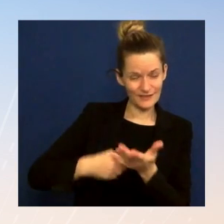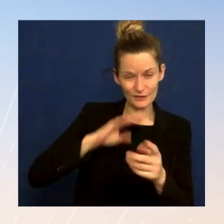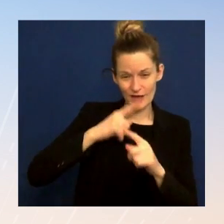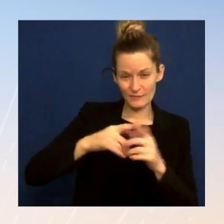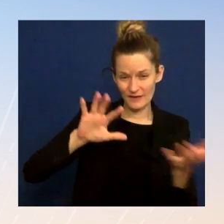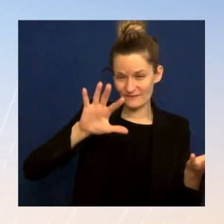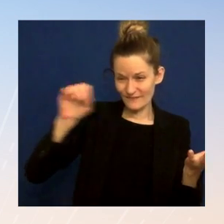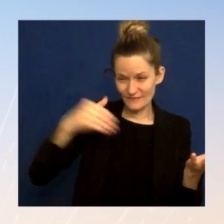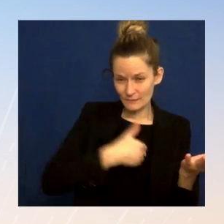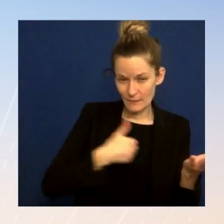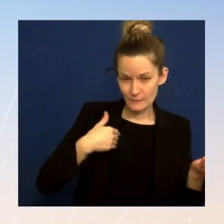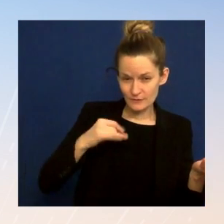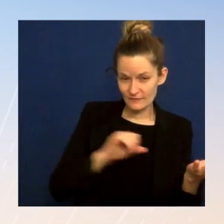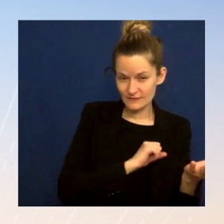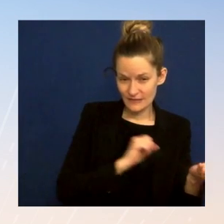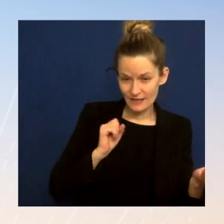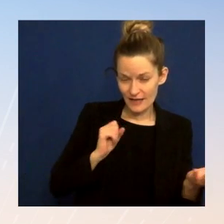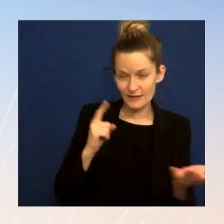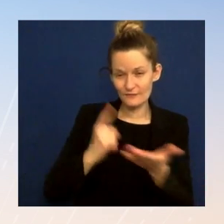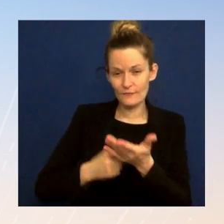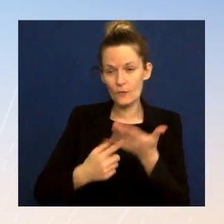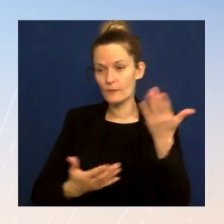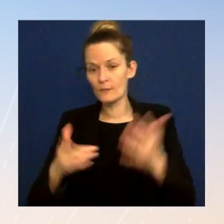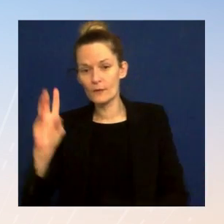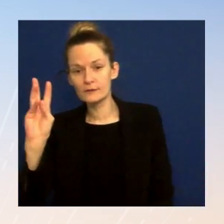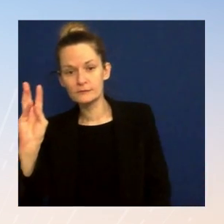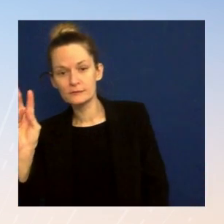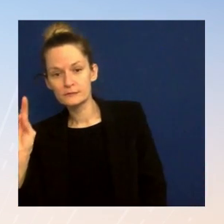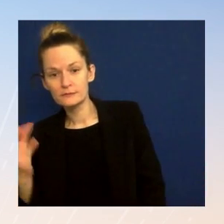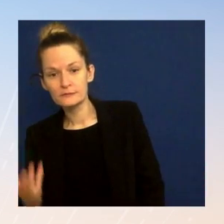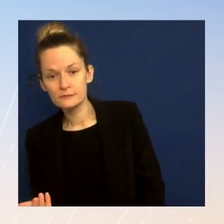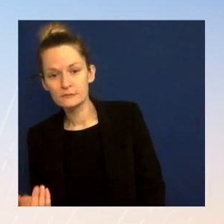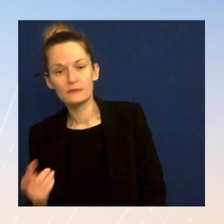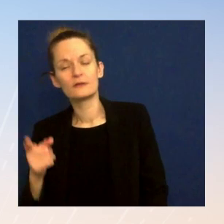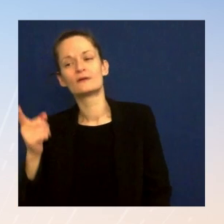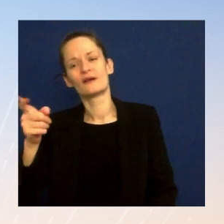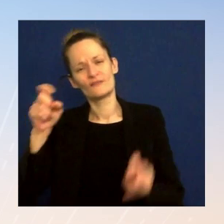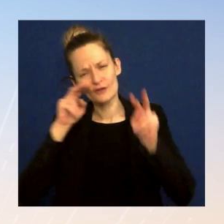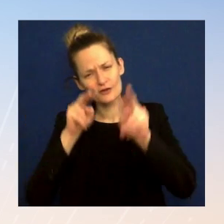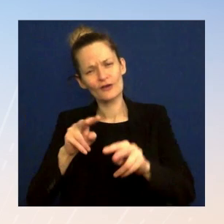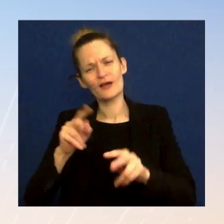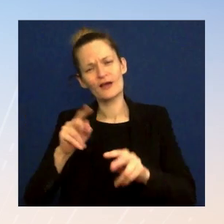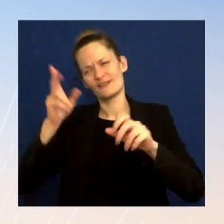to get a historic package through Congress with- without precedent in history.